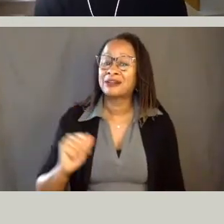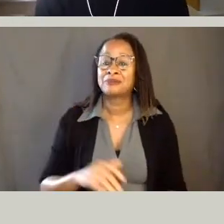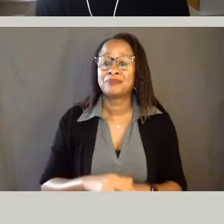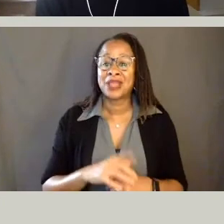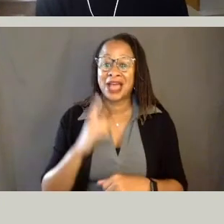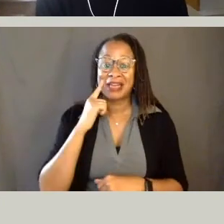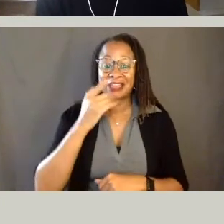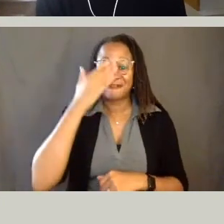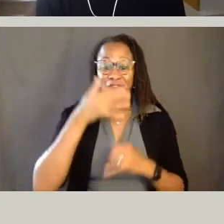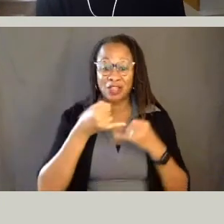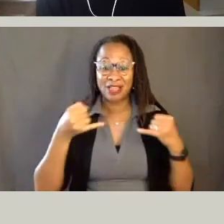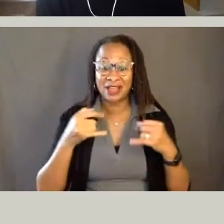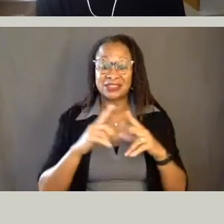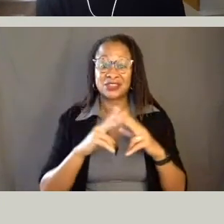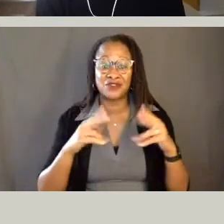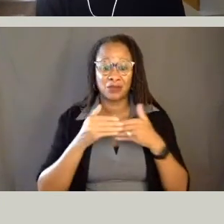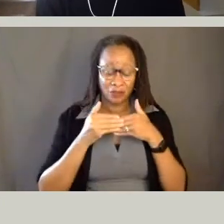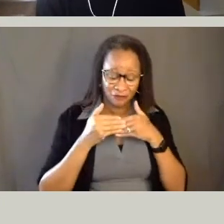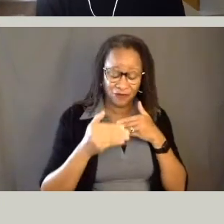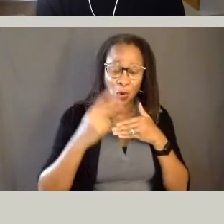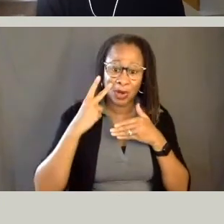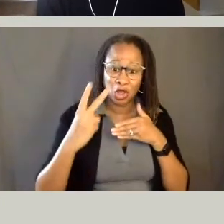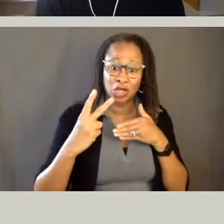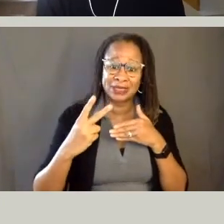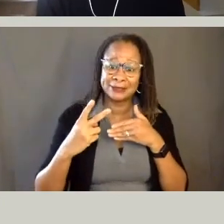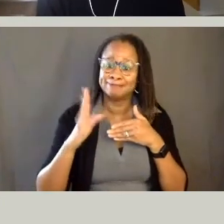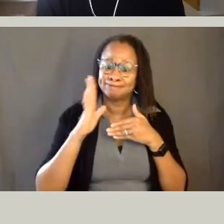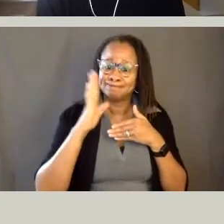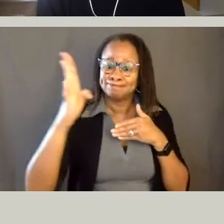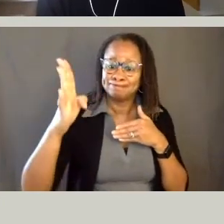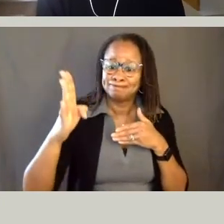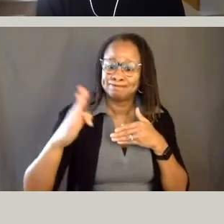Yeah, I think that Frontline has been really forward-looking.